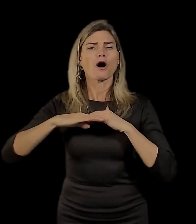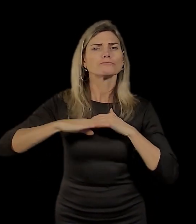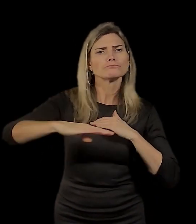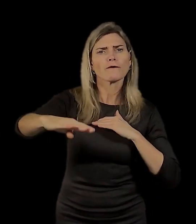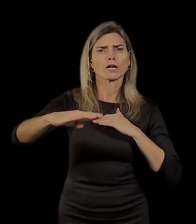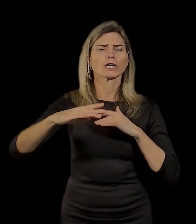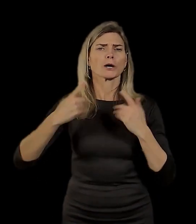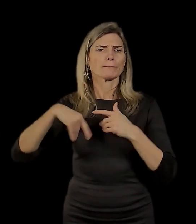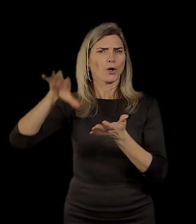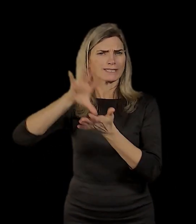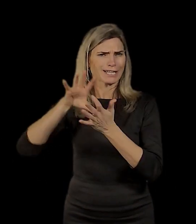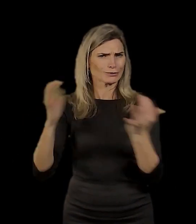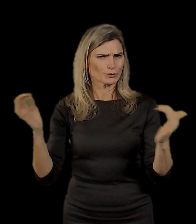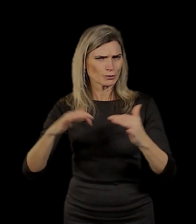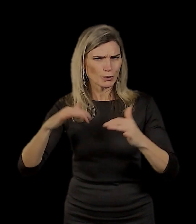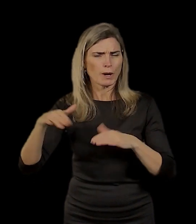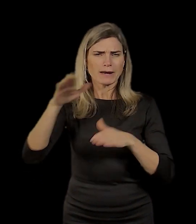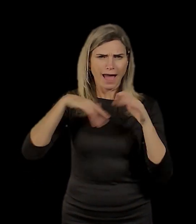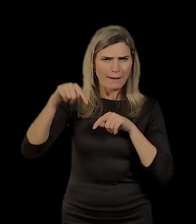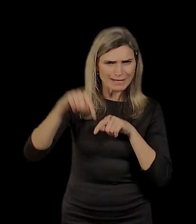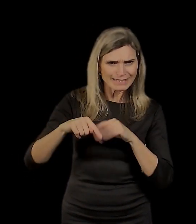I'll go on. Some pictures.